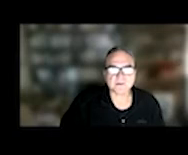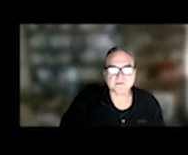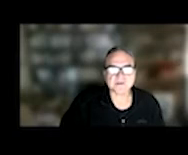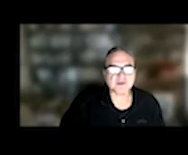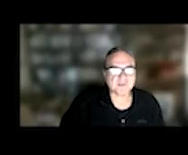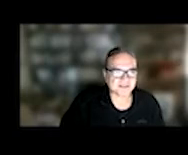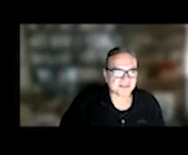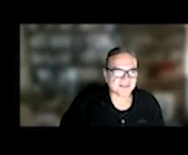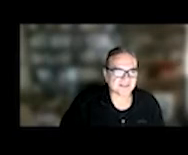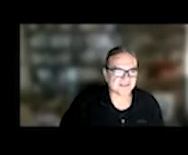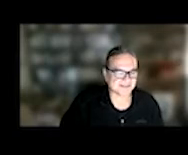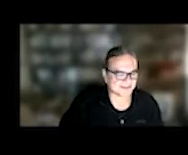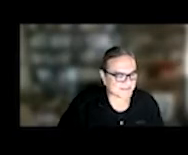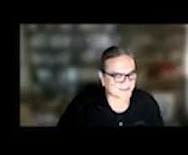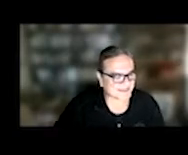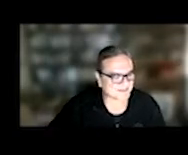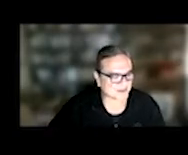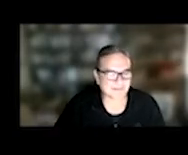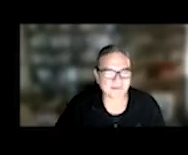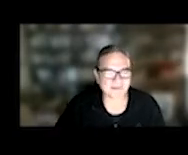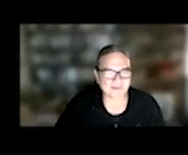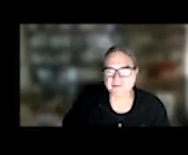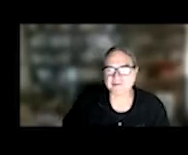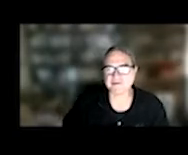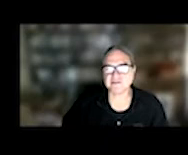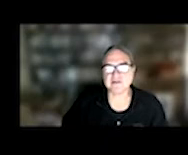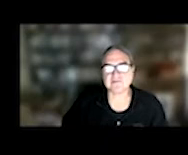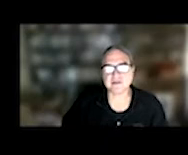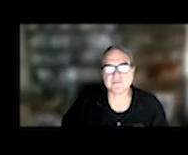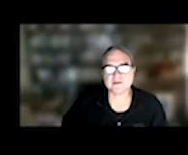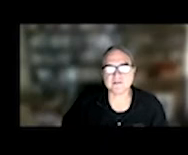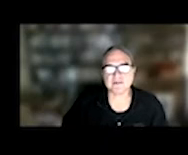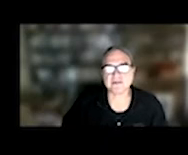won't spend too much time on this because I'm sure people are familiar with the general numbers, but